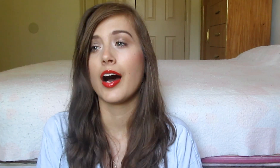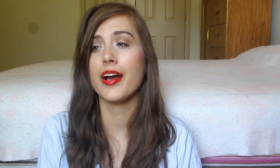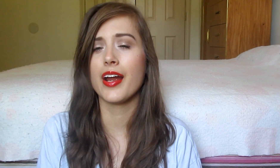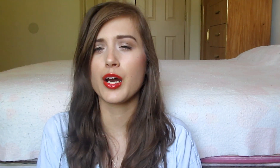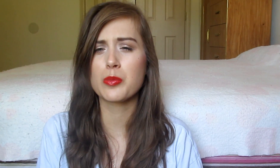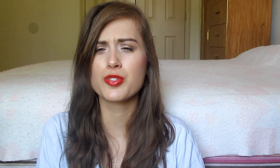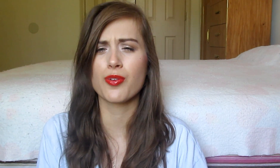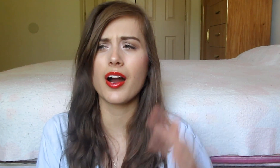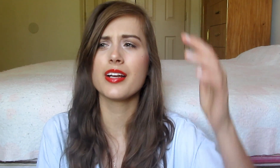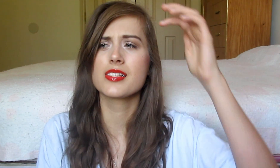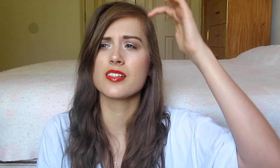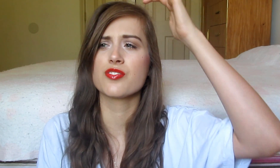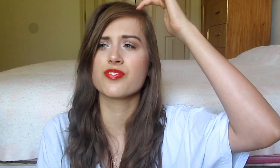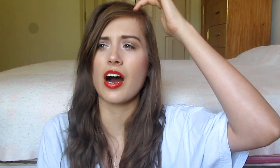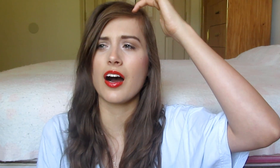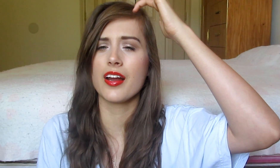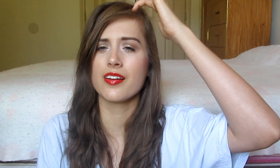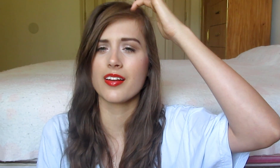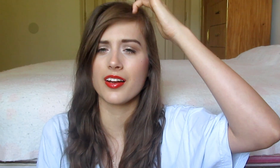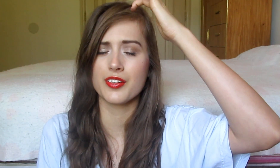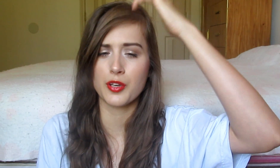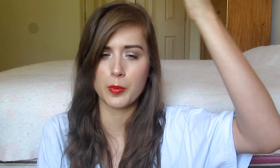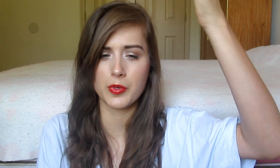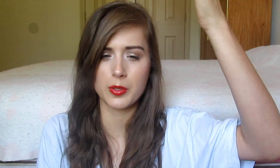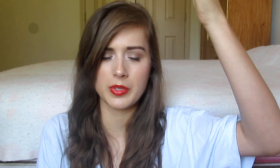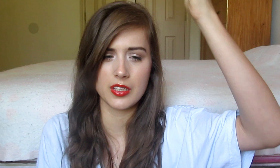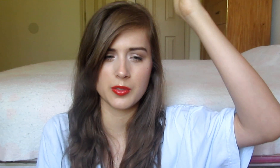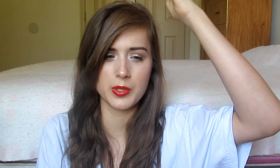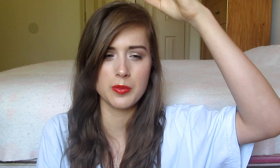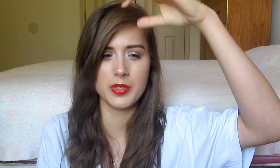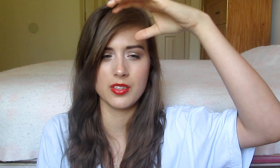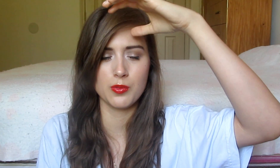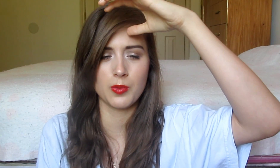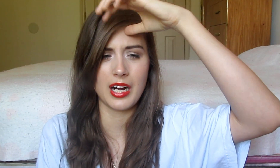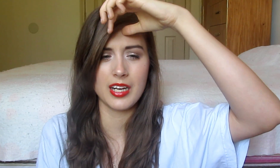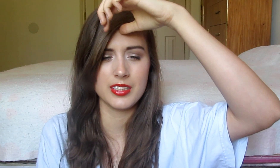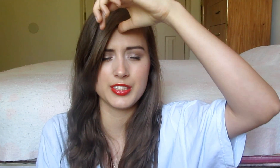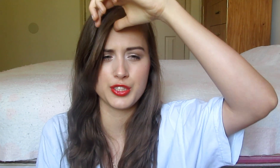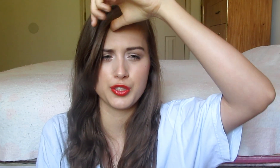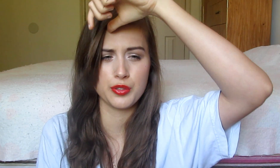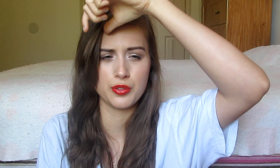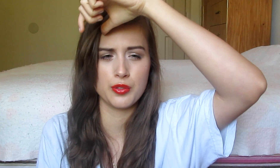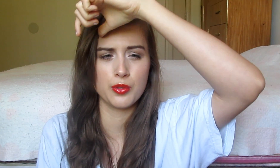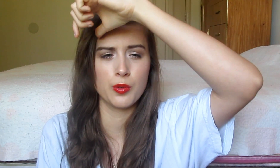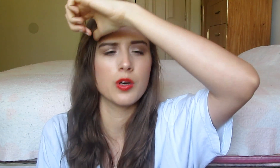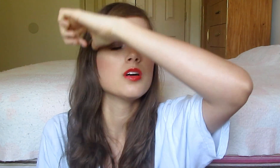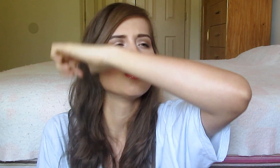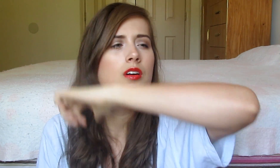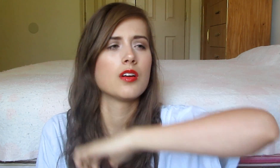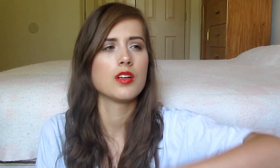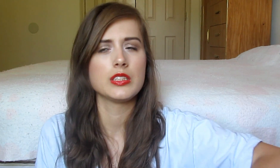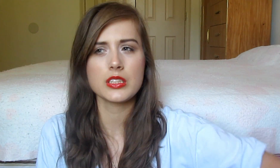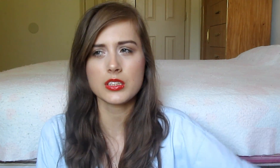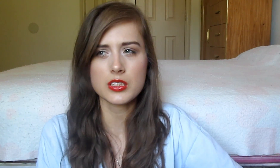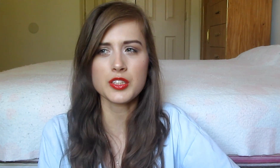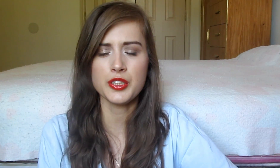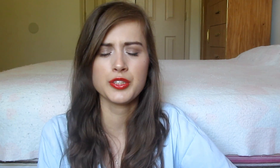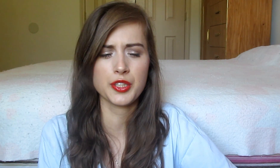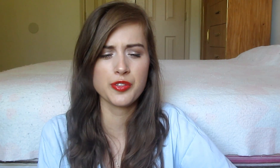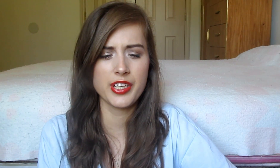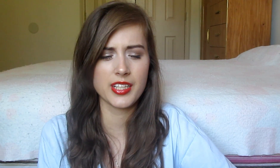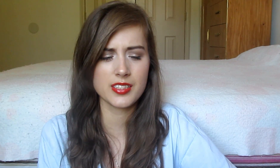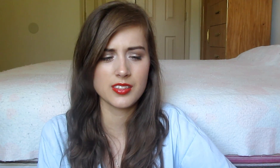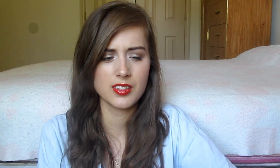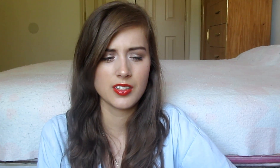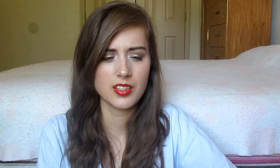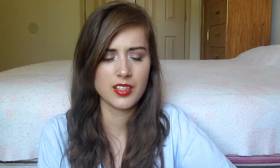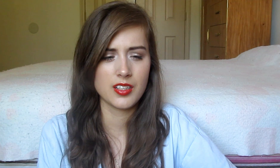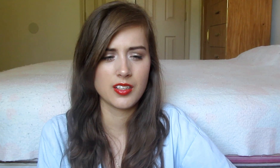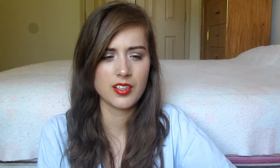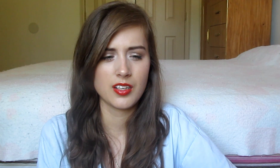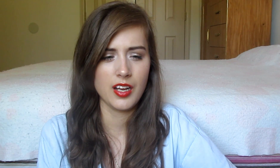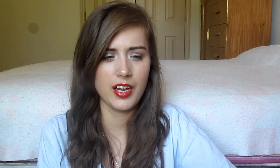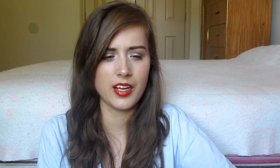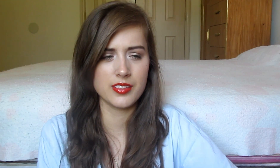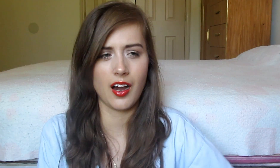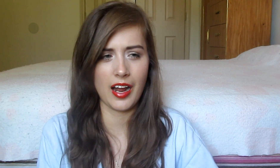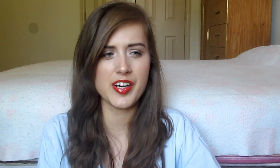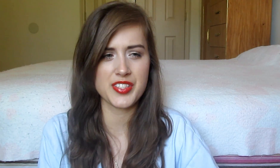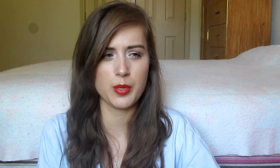I am trying to find an interpreter because it wouldn’t be wise to do this and not have